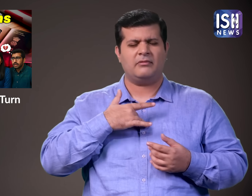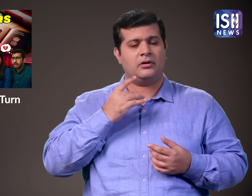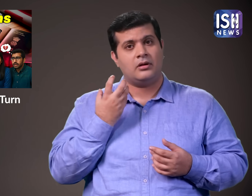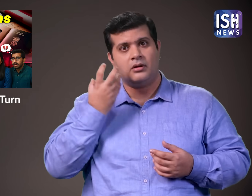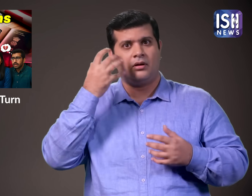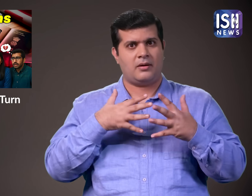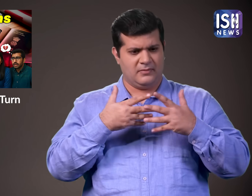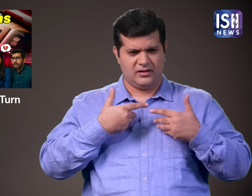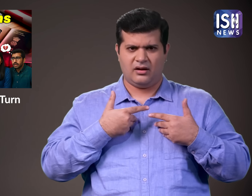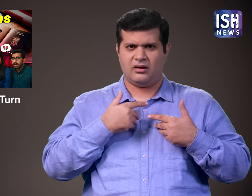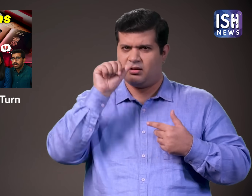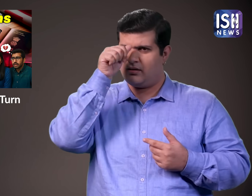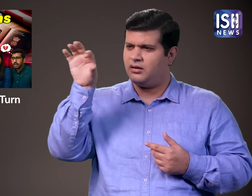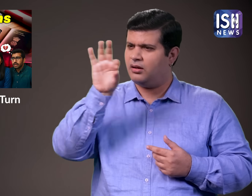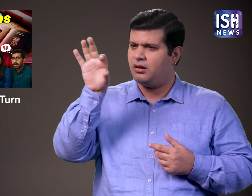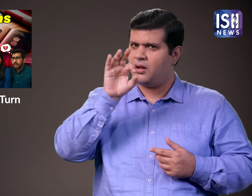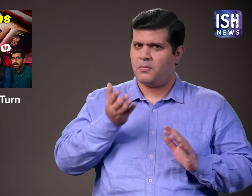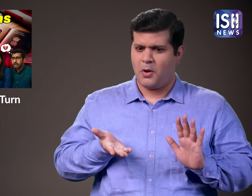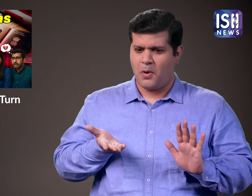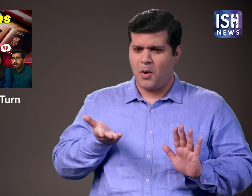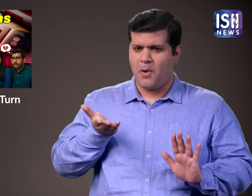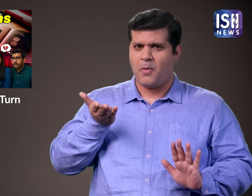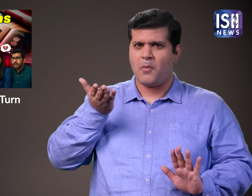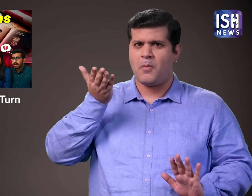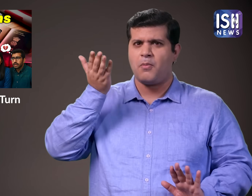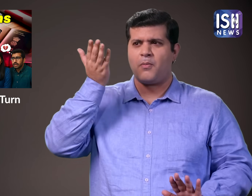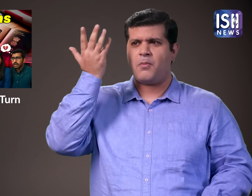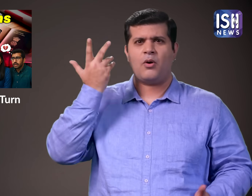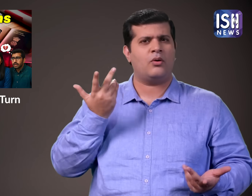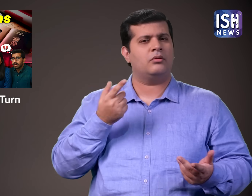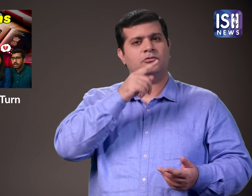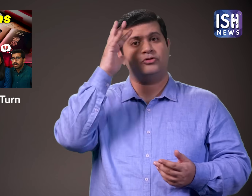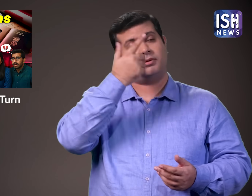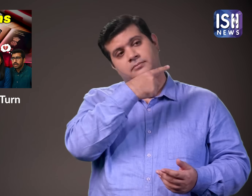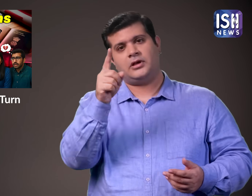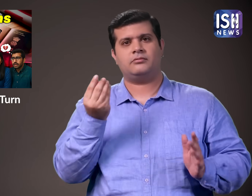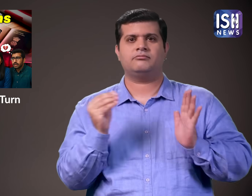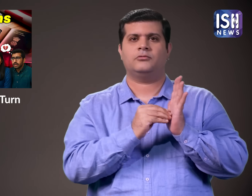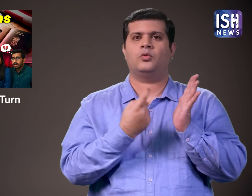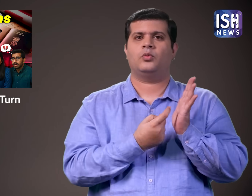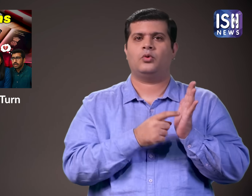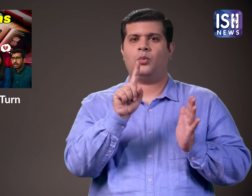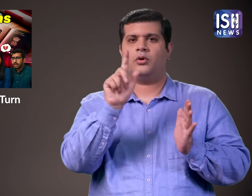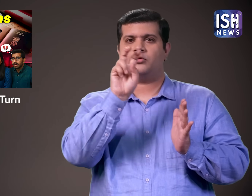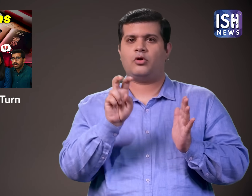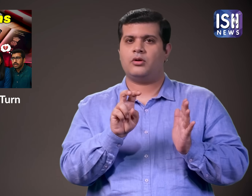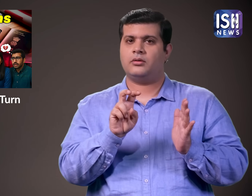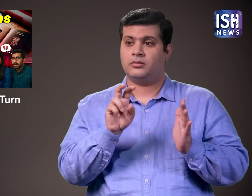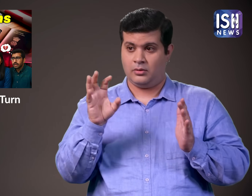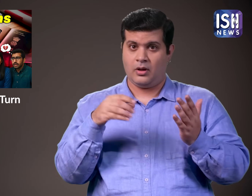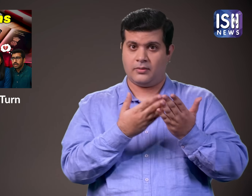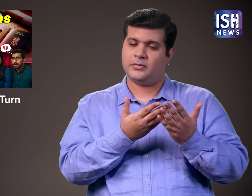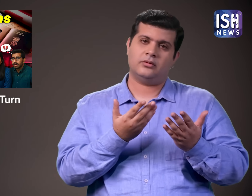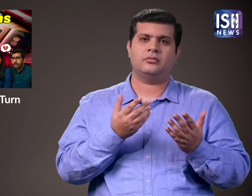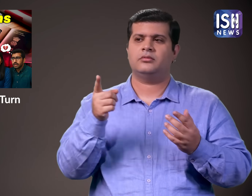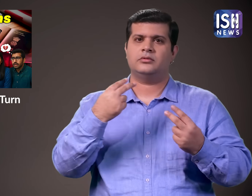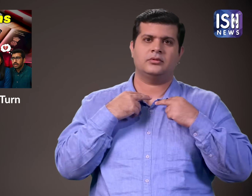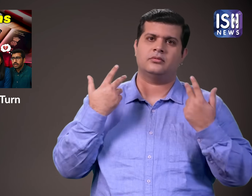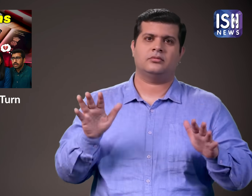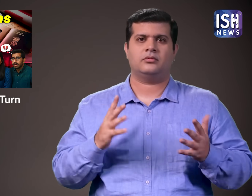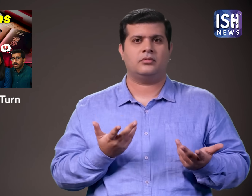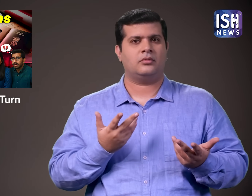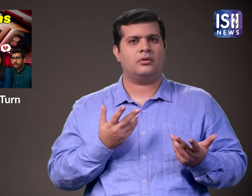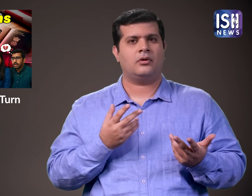Americans are upset that Indians are favored over them and want Trump to enforce stricter rules.